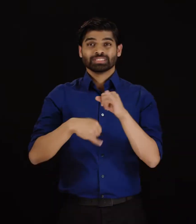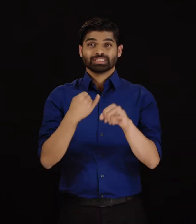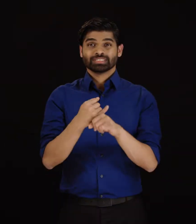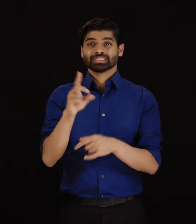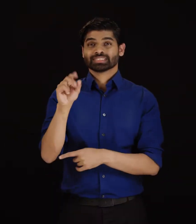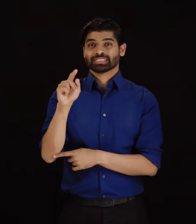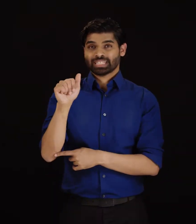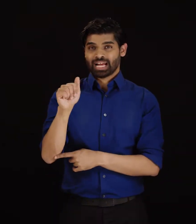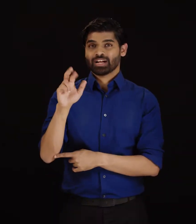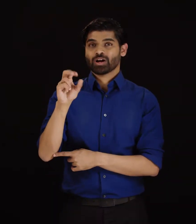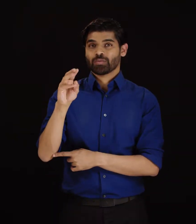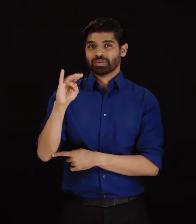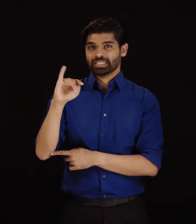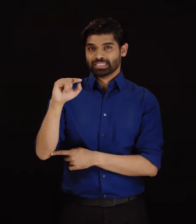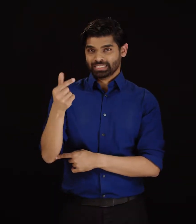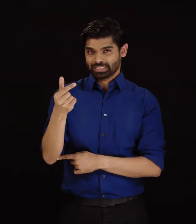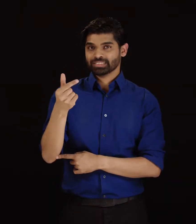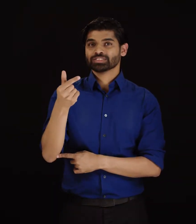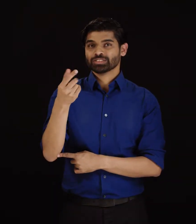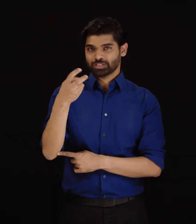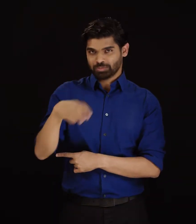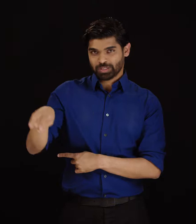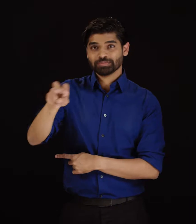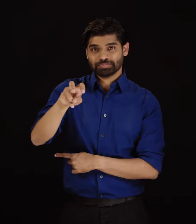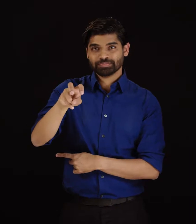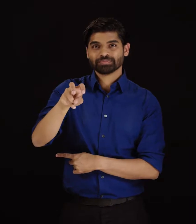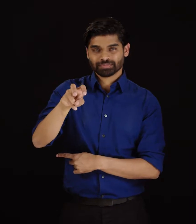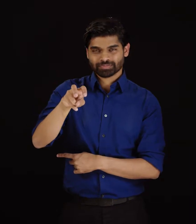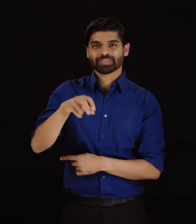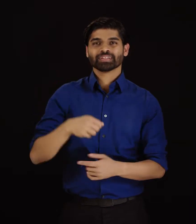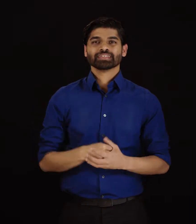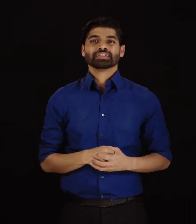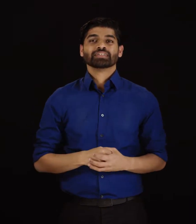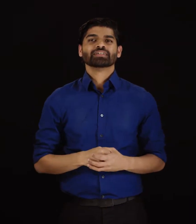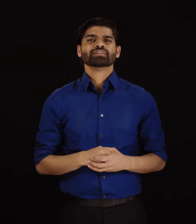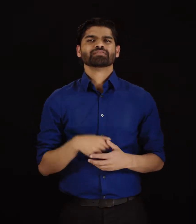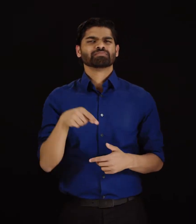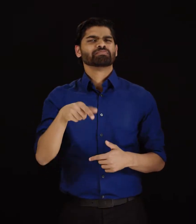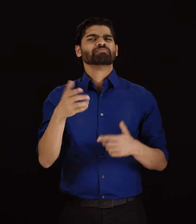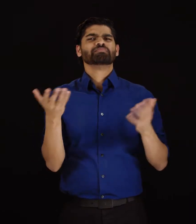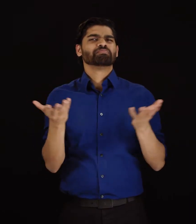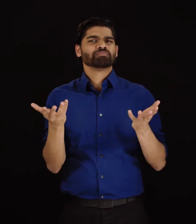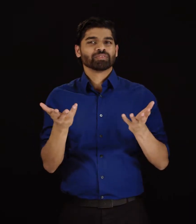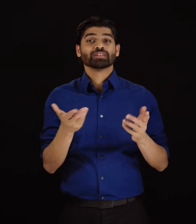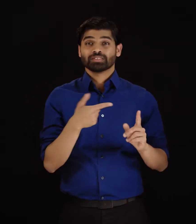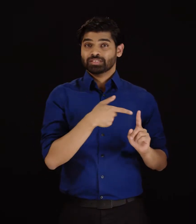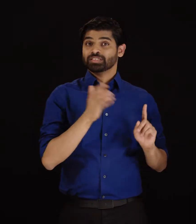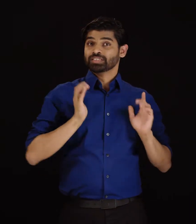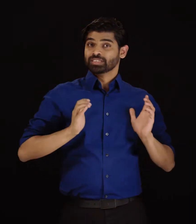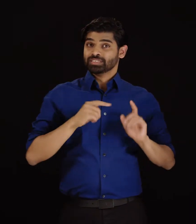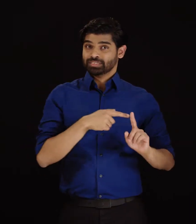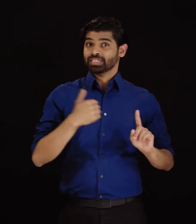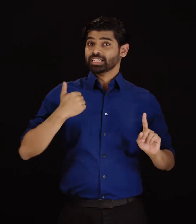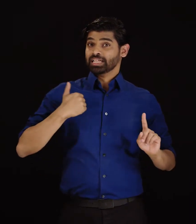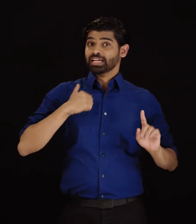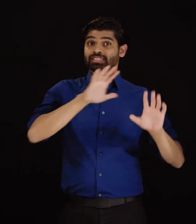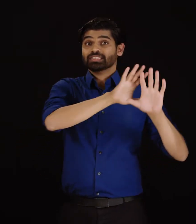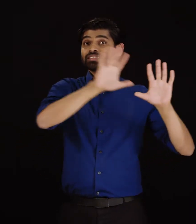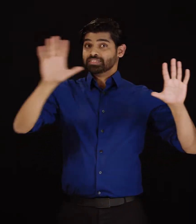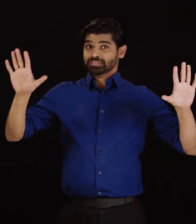International Data Roaming occurs when a customer travelling outside of Canada uses their wireless data.